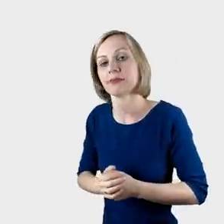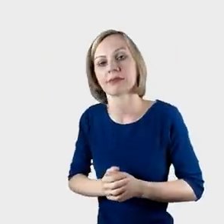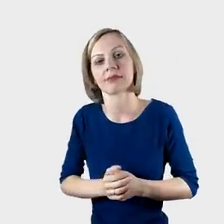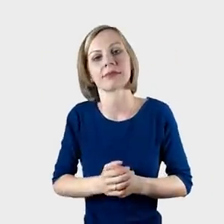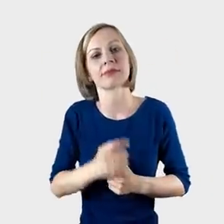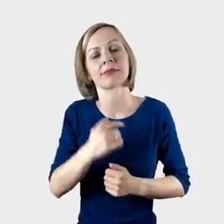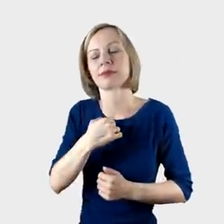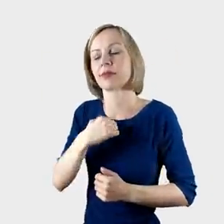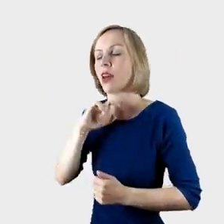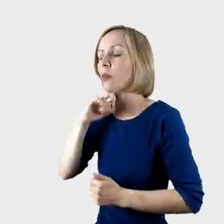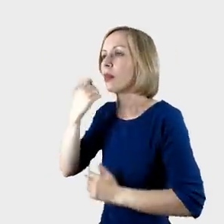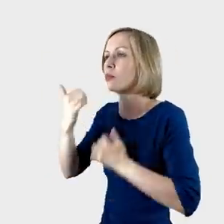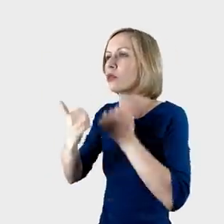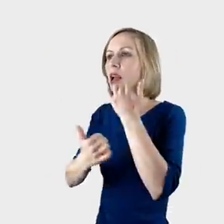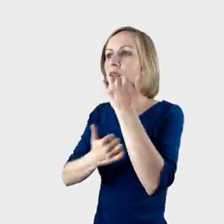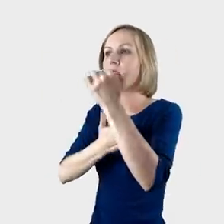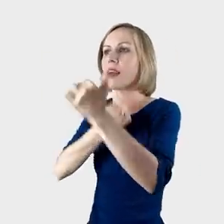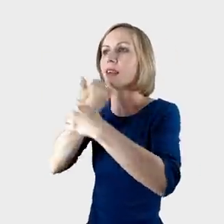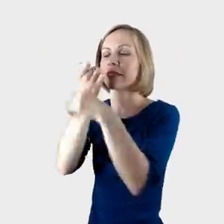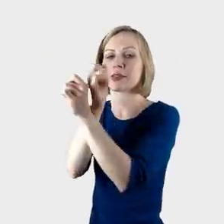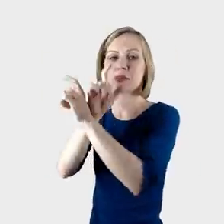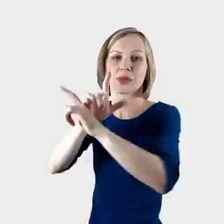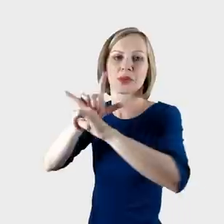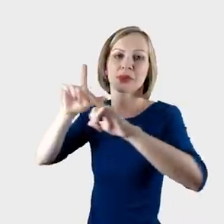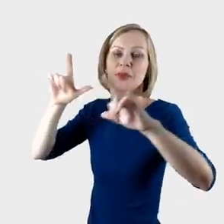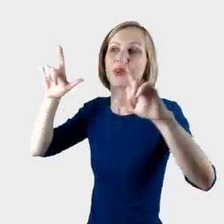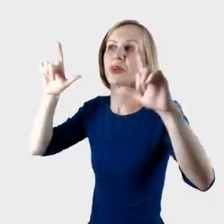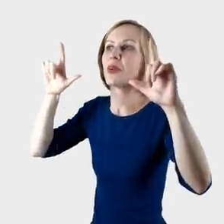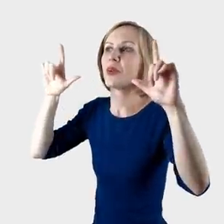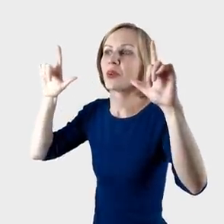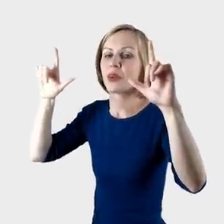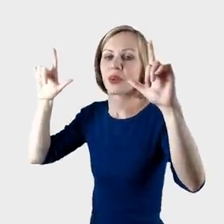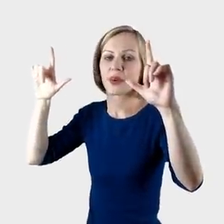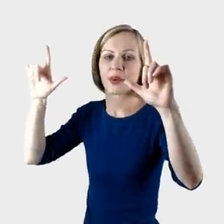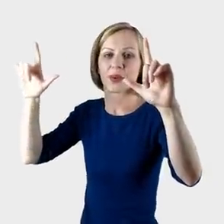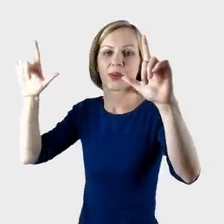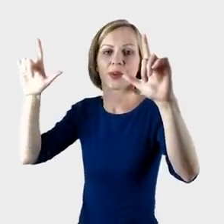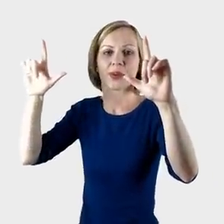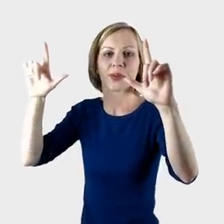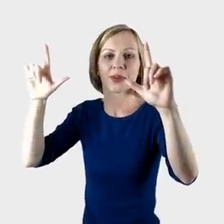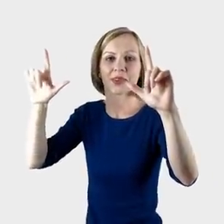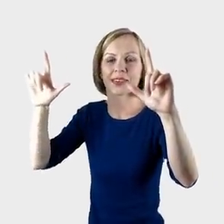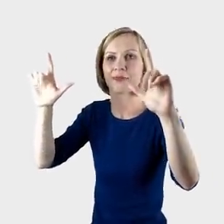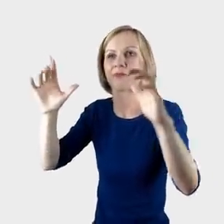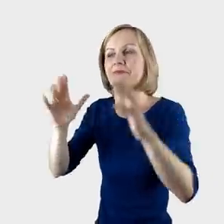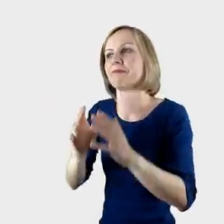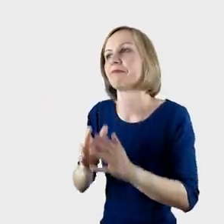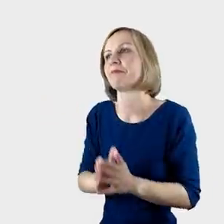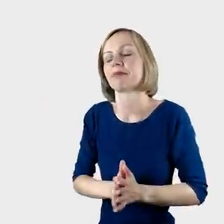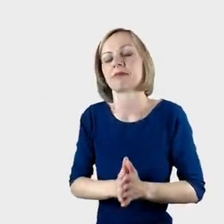And I will praise you, Lord